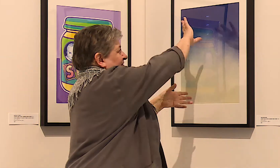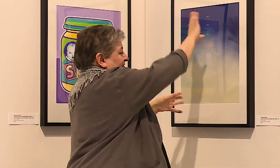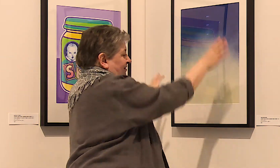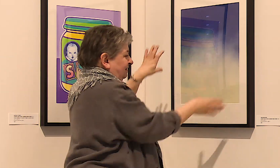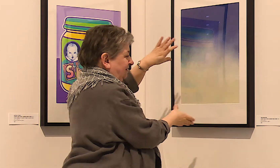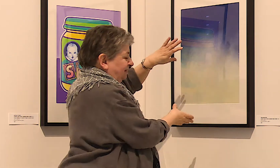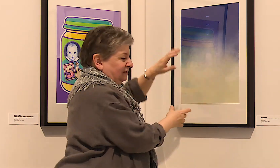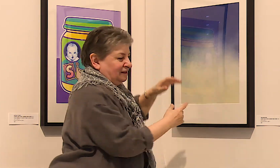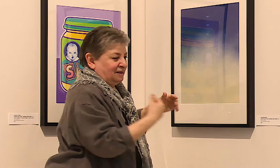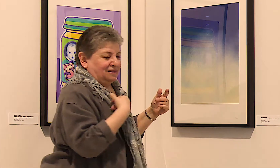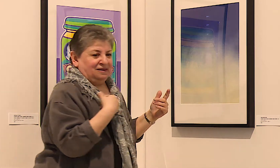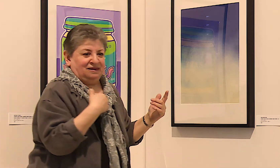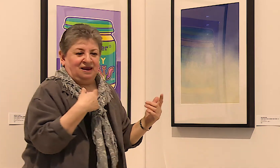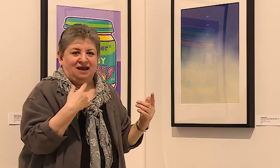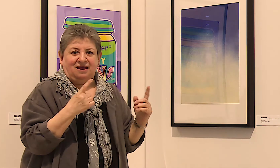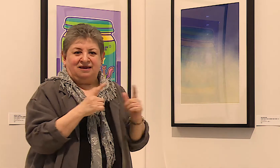with the blue on the bottom.